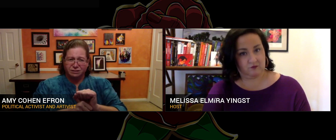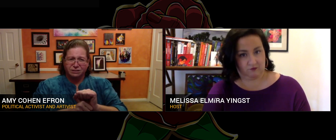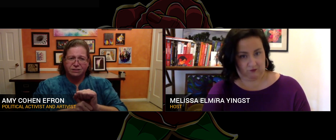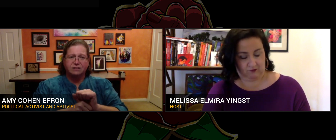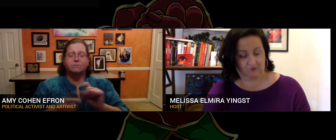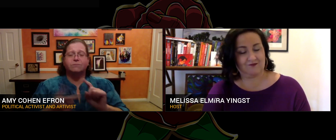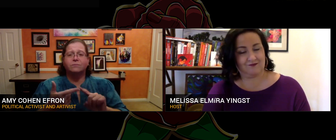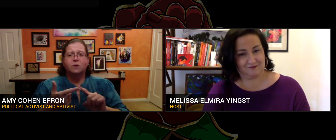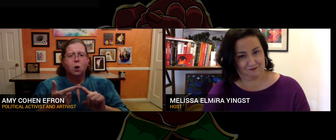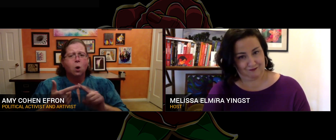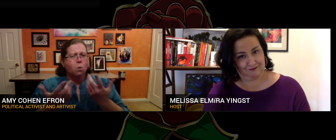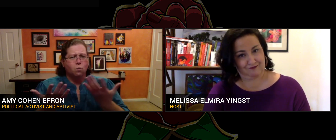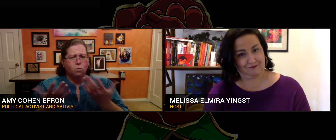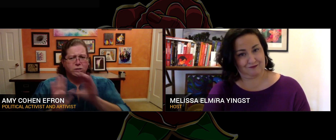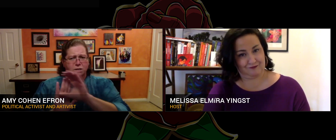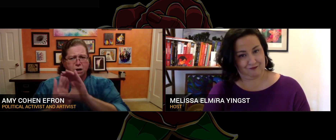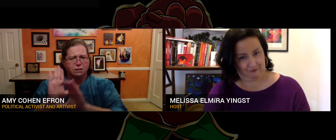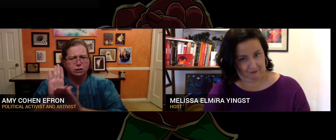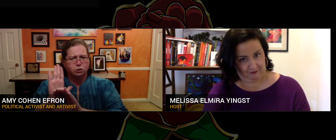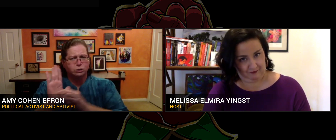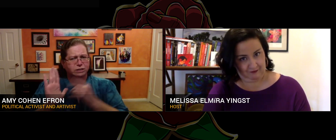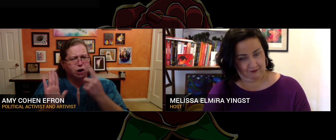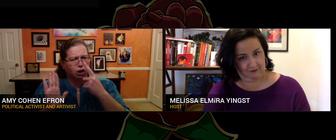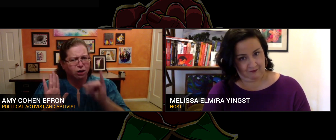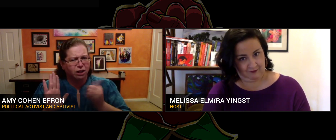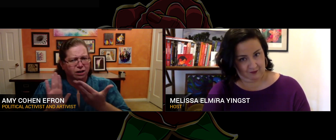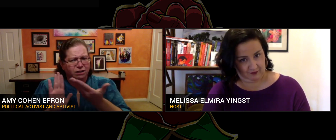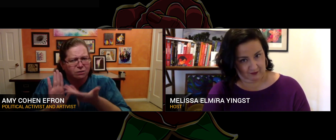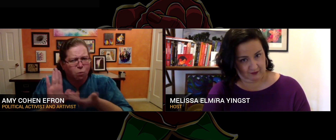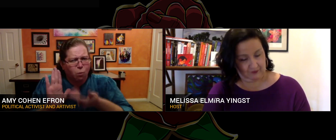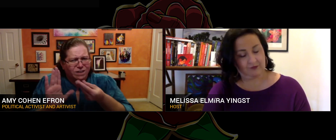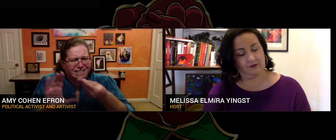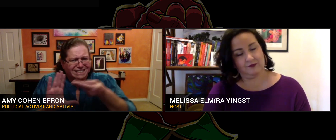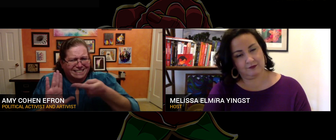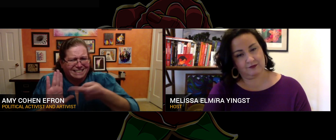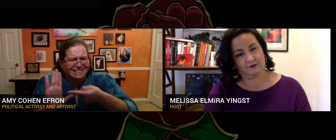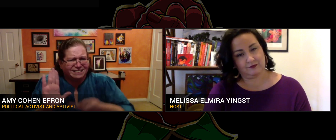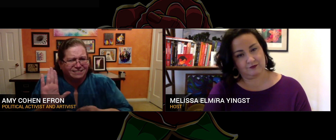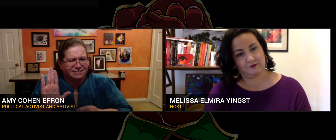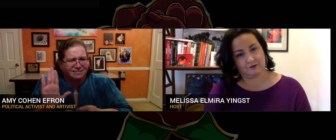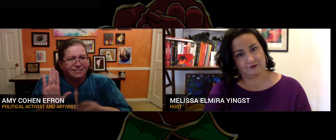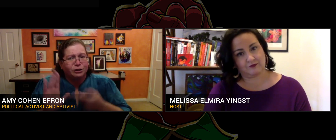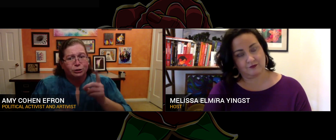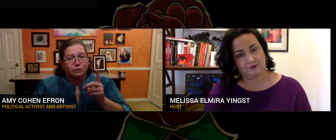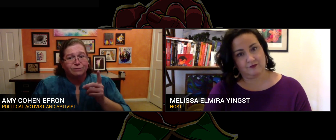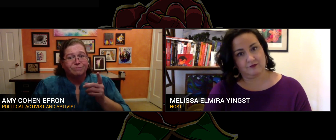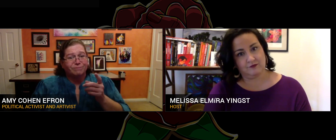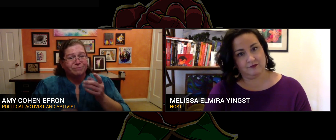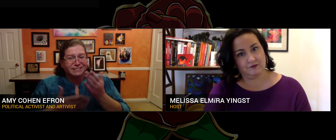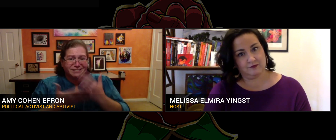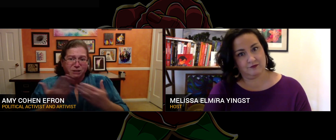what does the Constitution look like, like what is in it and what is this?